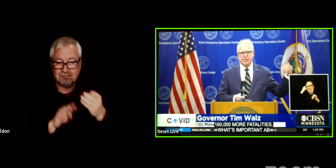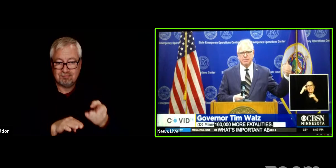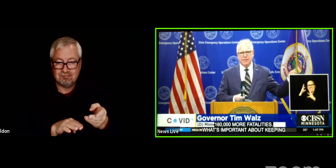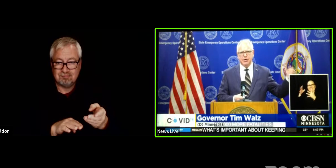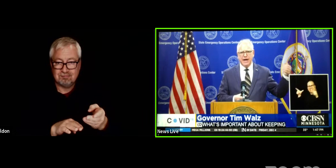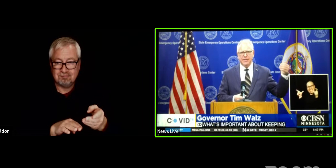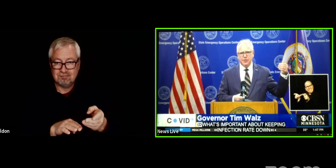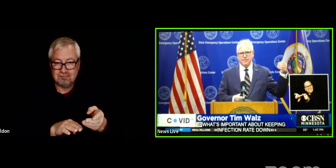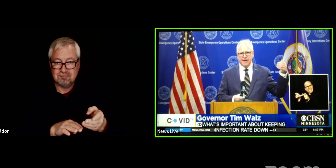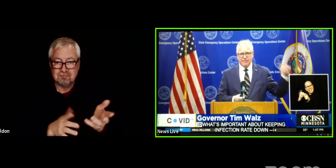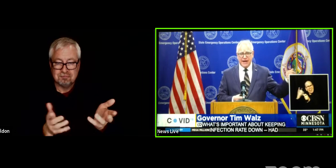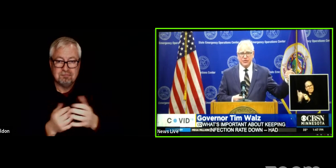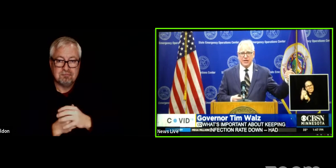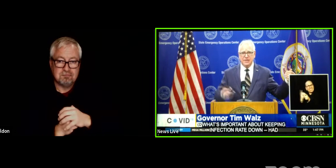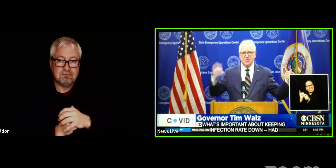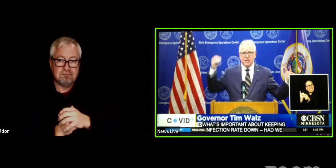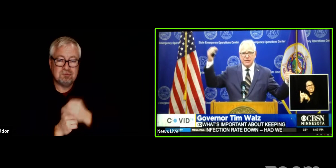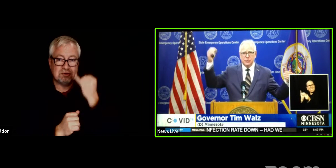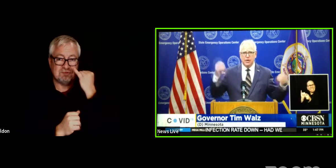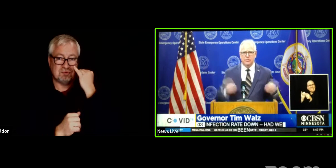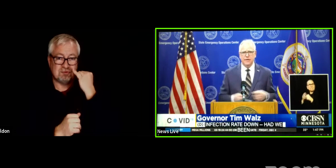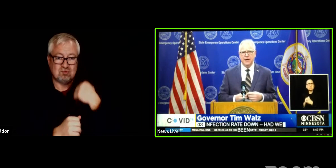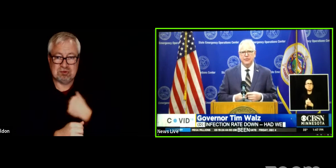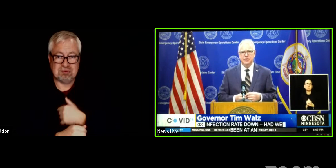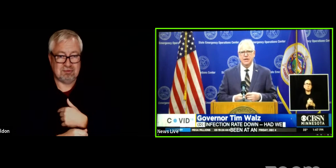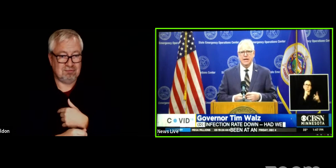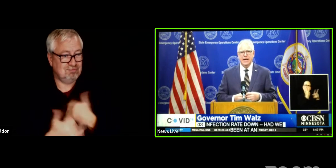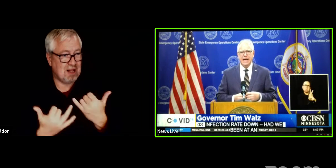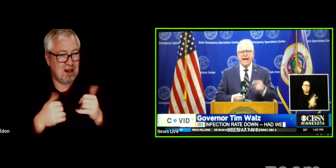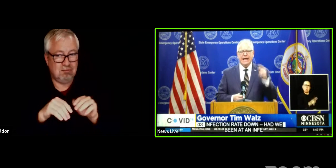NATION IN SEPTEMBER ALL THE 35,000 CASE, NOT 200,000,